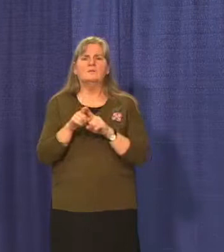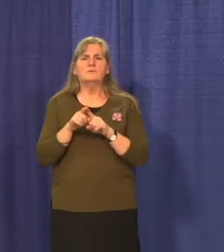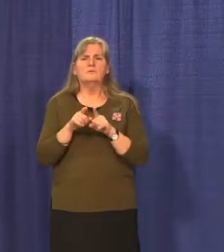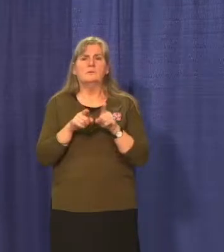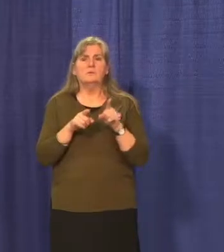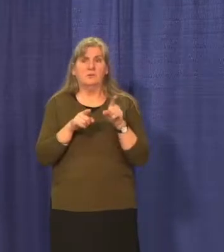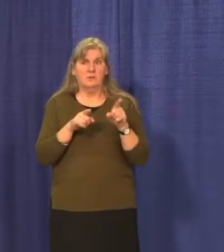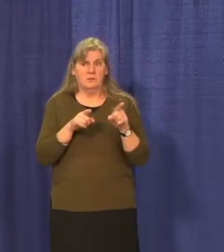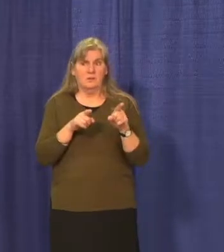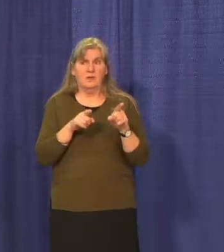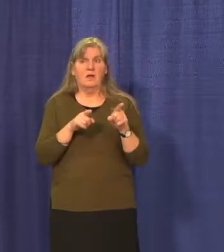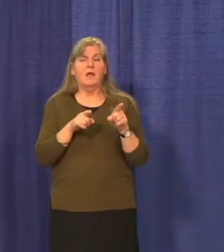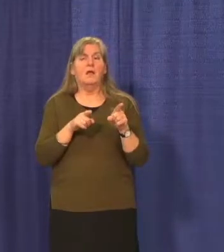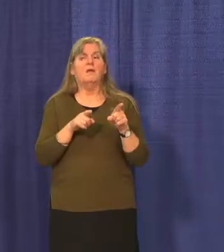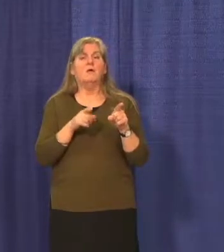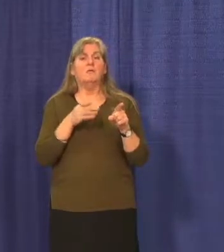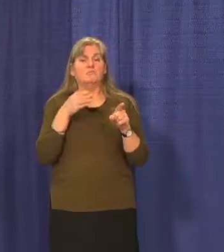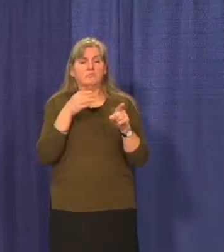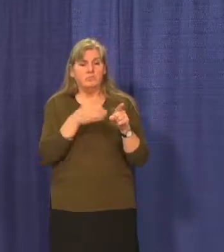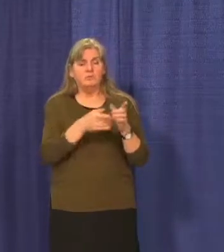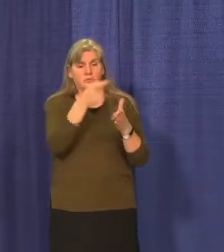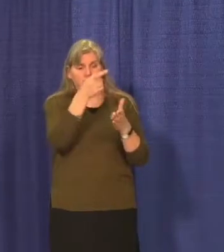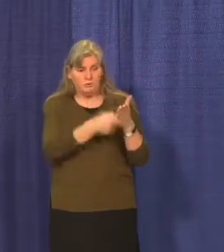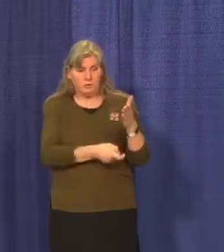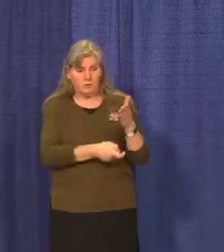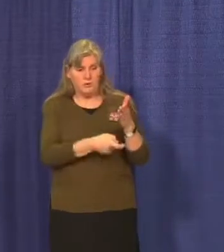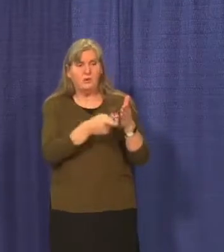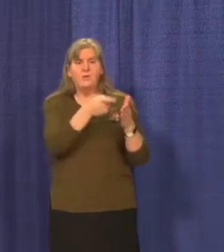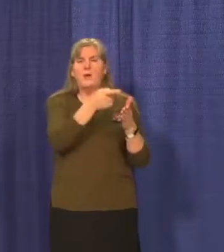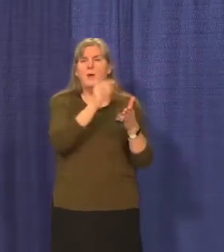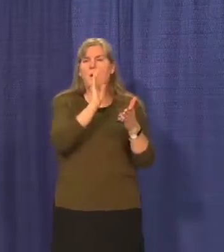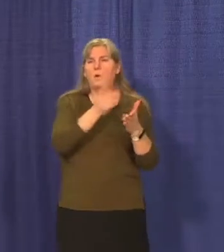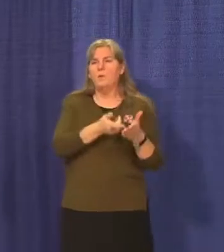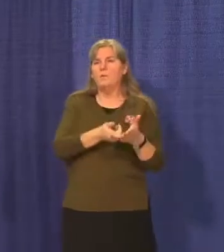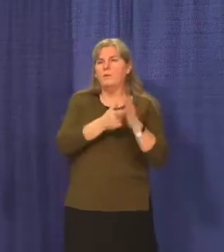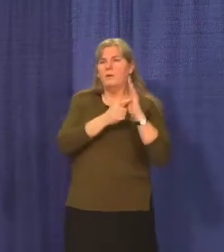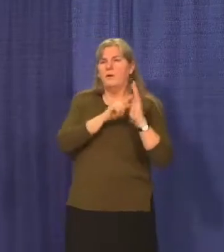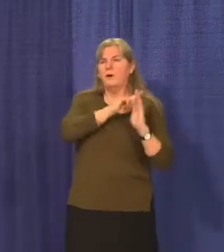that once they are served, they will be required to attend